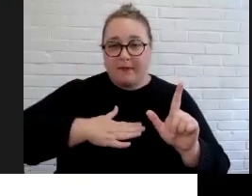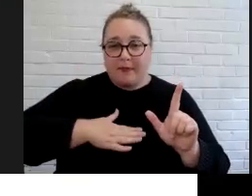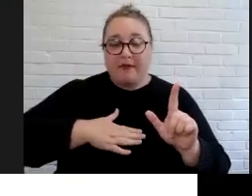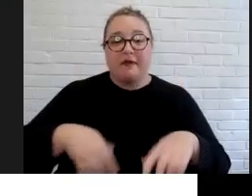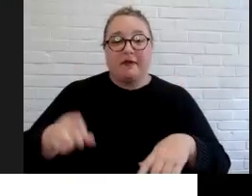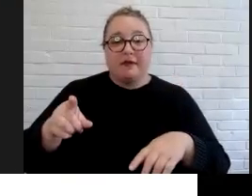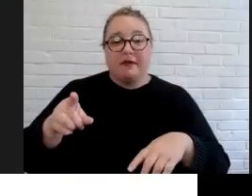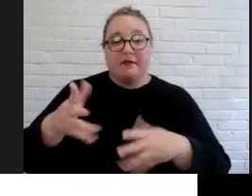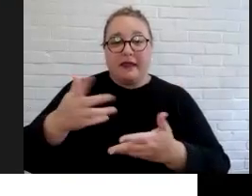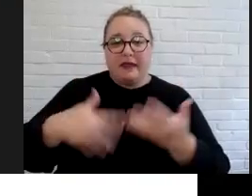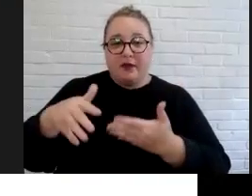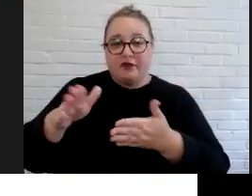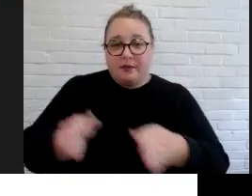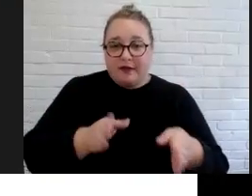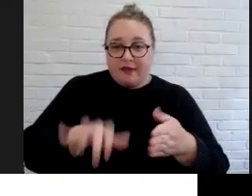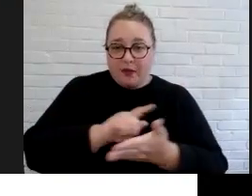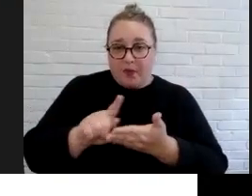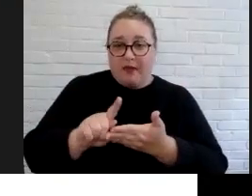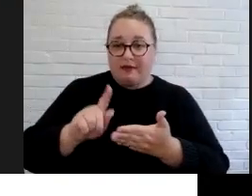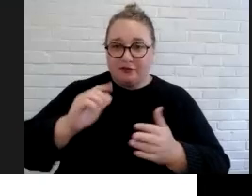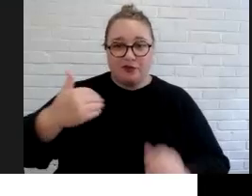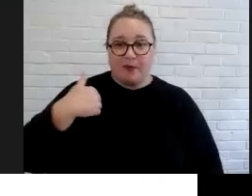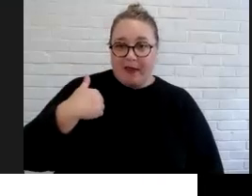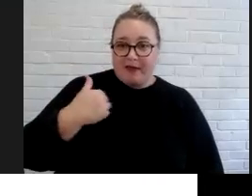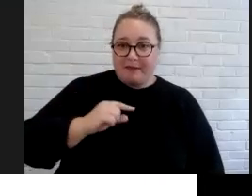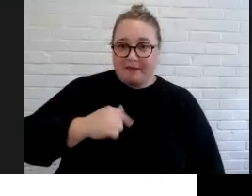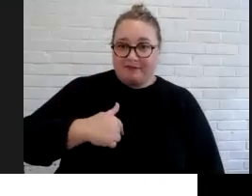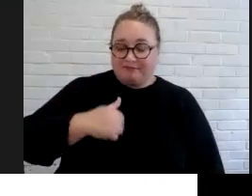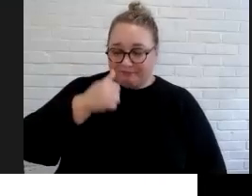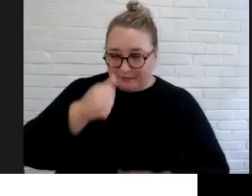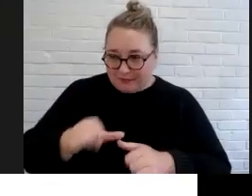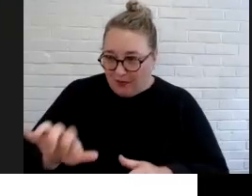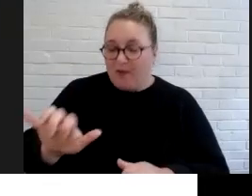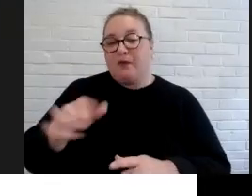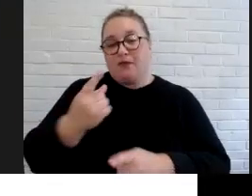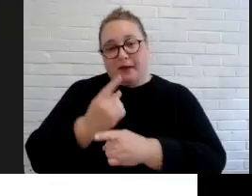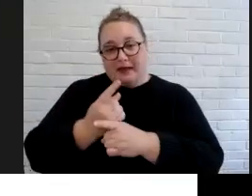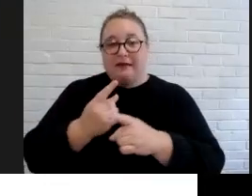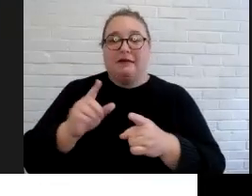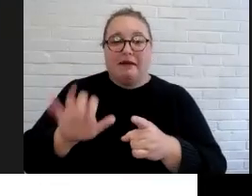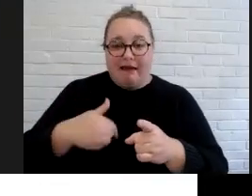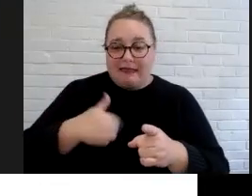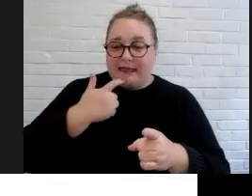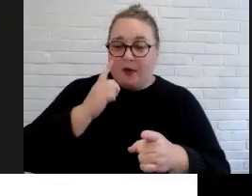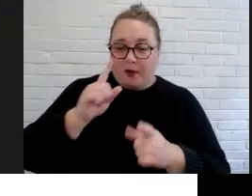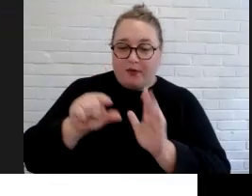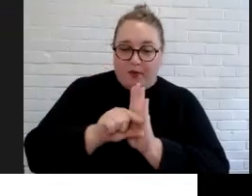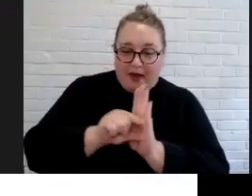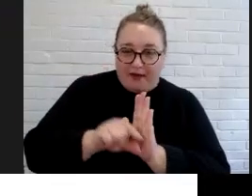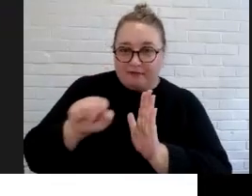Okay, this is when I said I was going to go do grading. This is when I said I was going to post announcements just as a reminder for myself what I need to do that week.